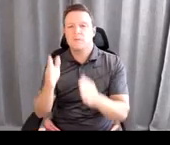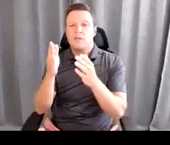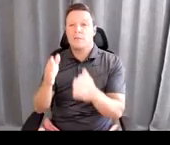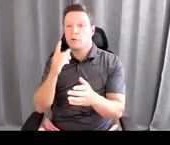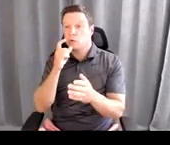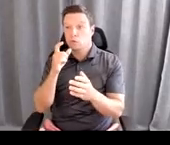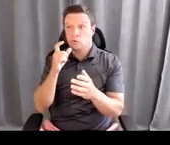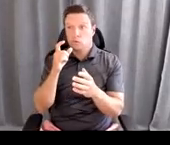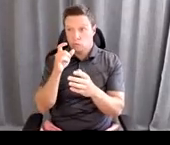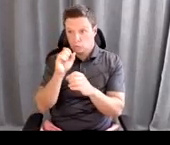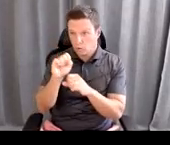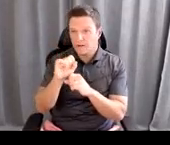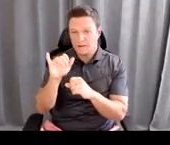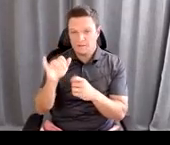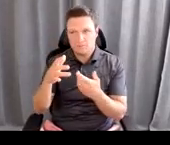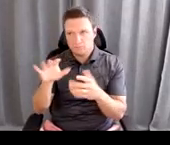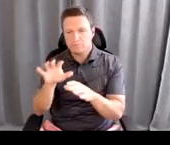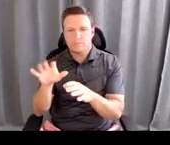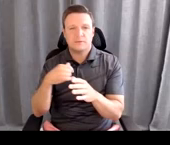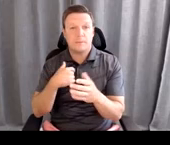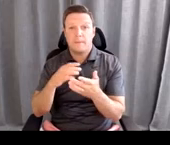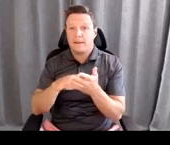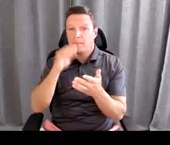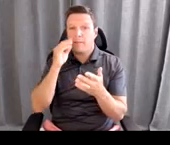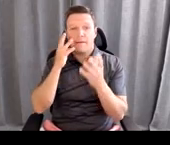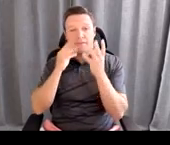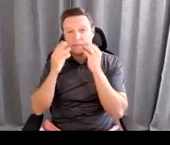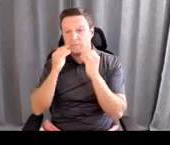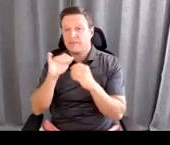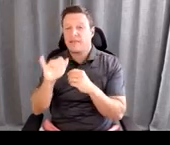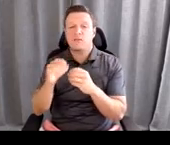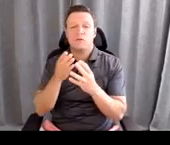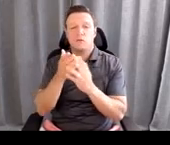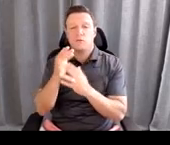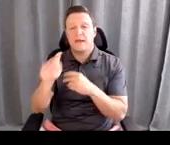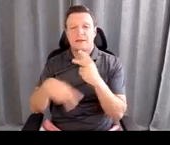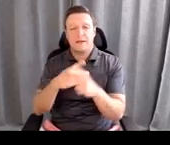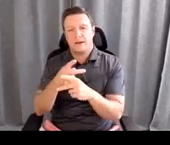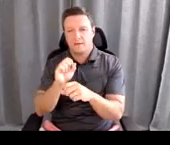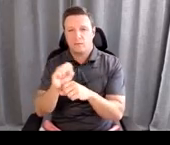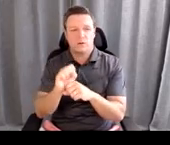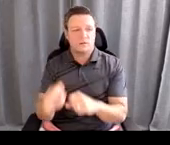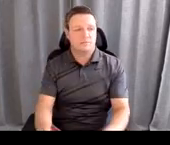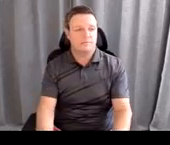and the learning that I'm doing through this particular kind of work. Field education is pretty straightforward.